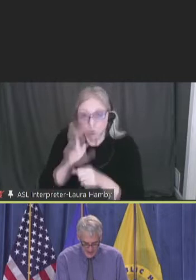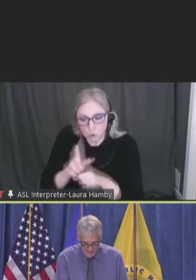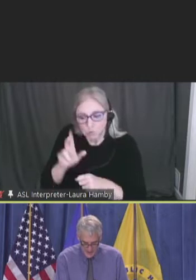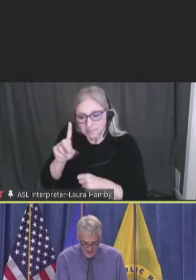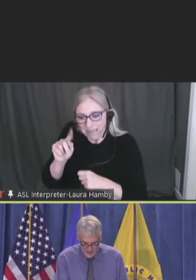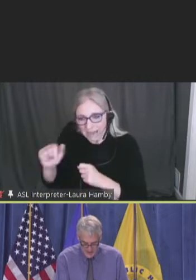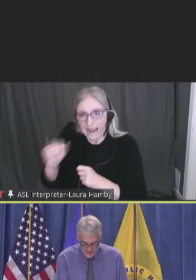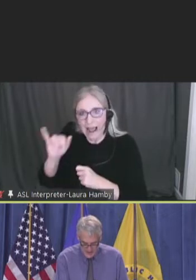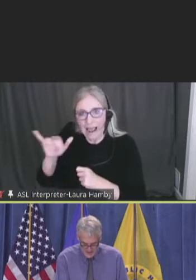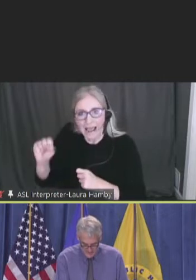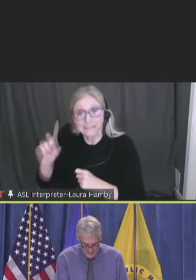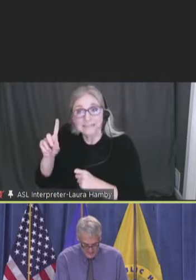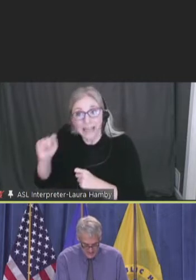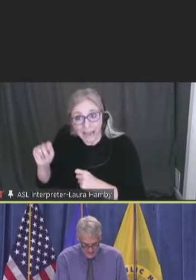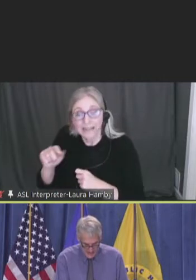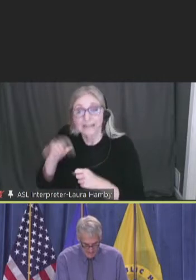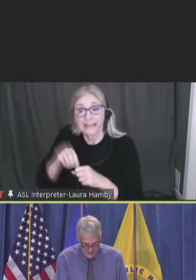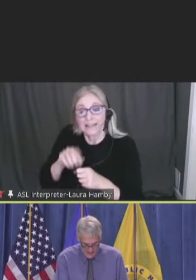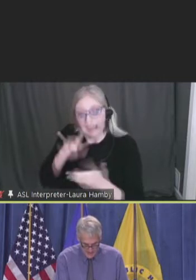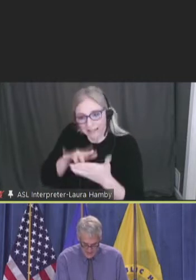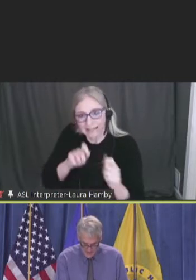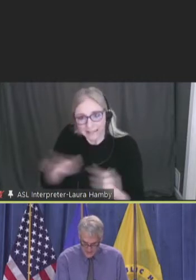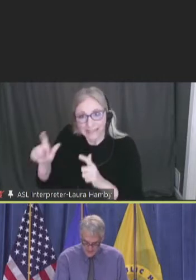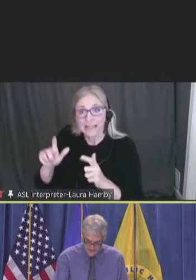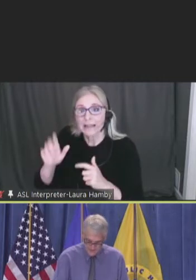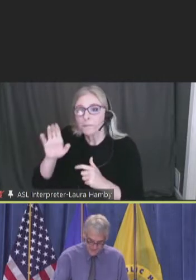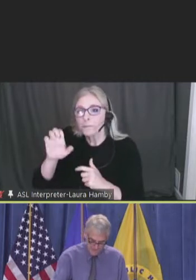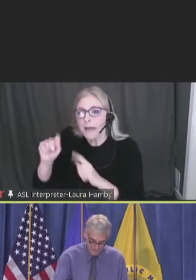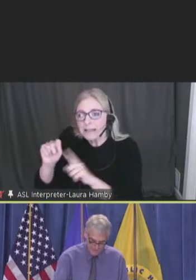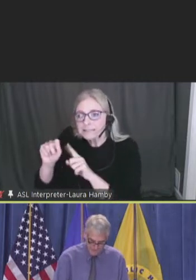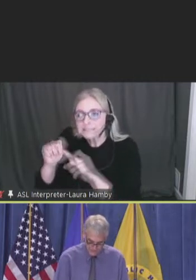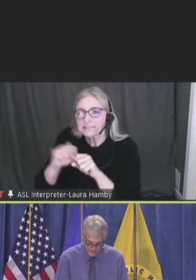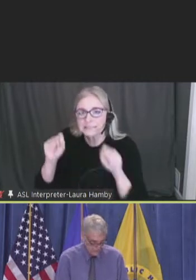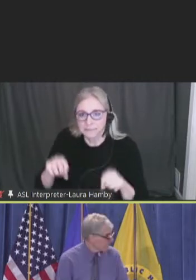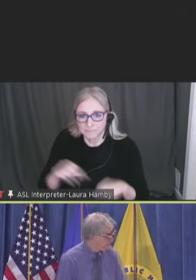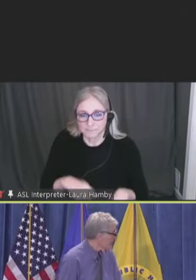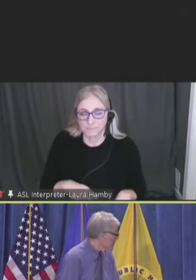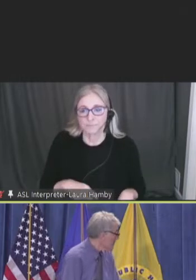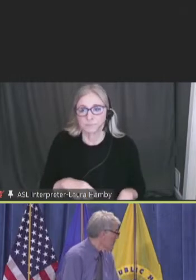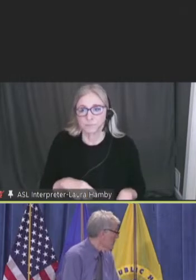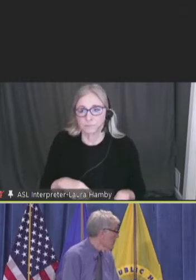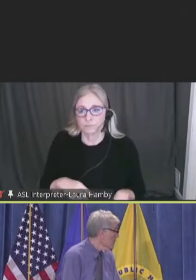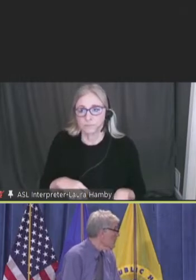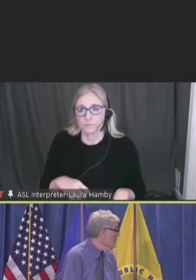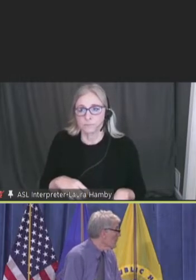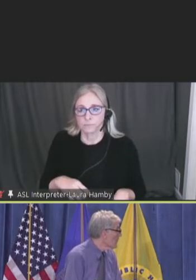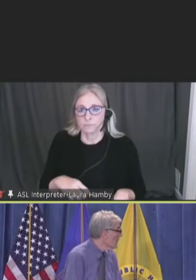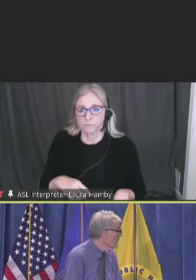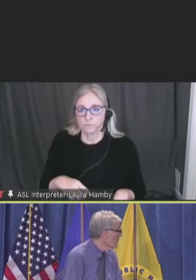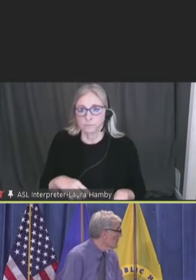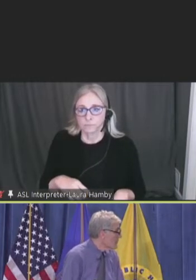the Vaccine Safety Datalink and BEST Systems.